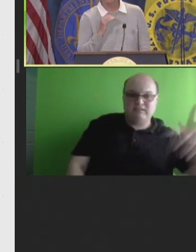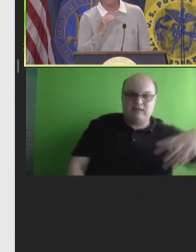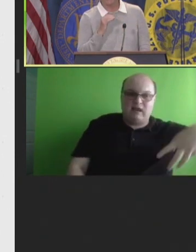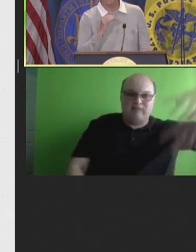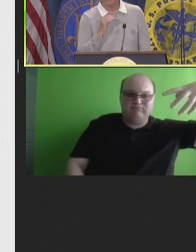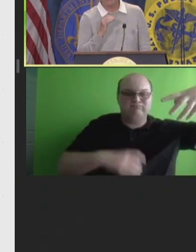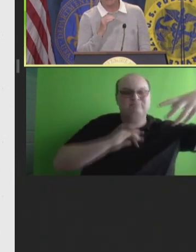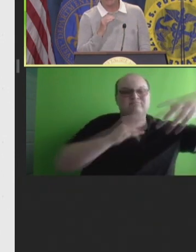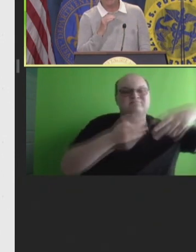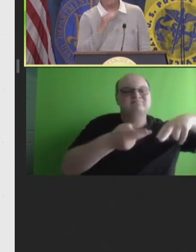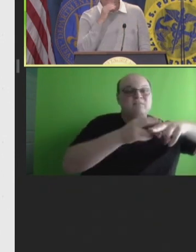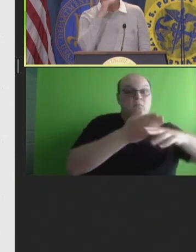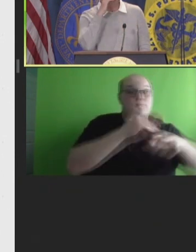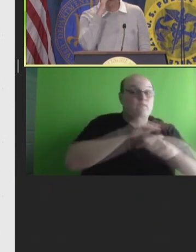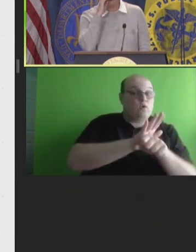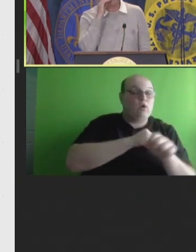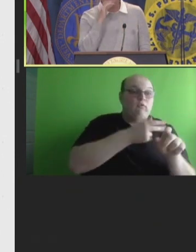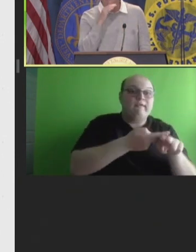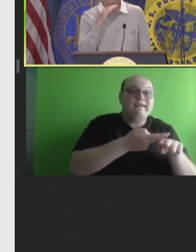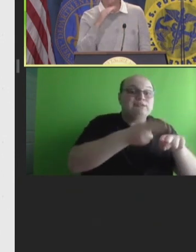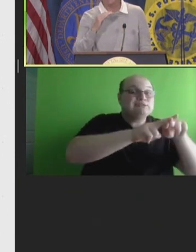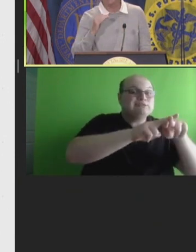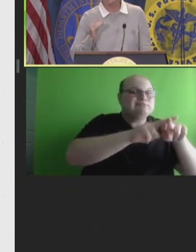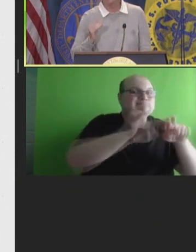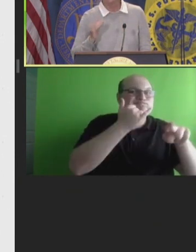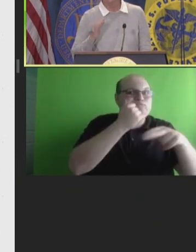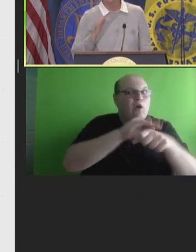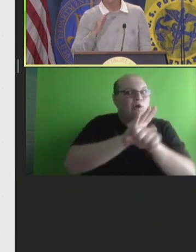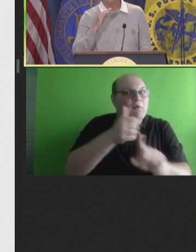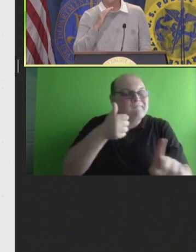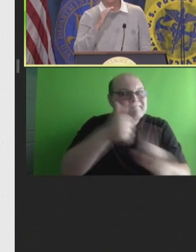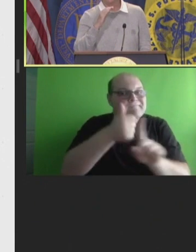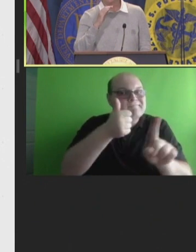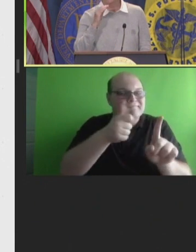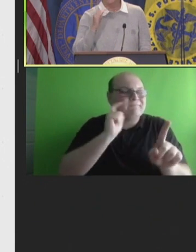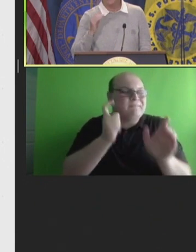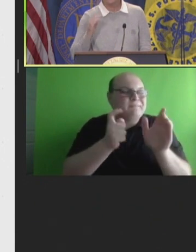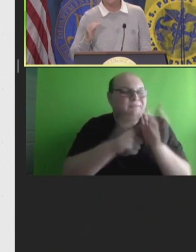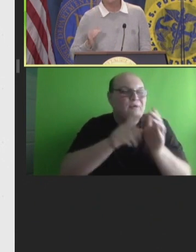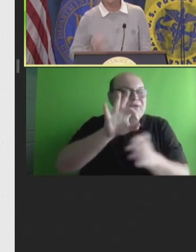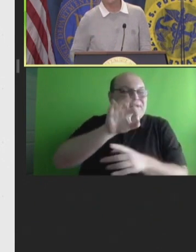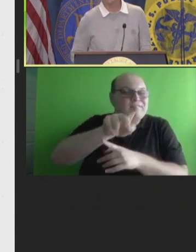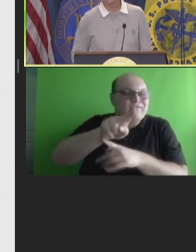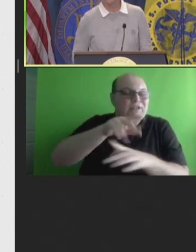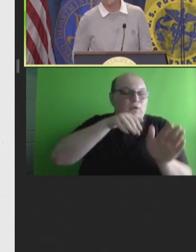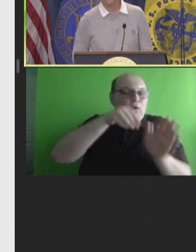made pre-pandemic. And then when the pandemic hit, the flu vaccination rates have gone down.